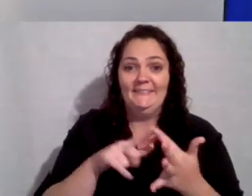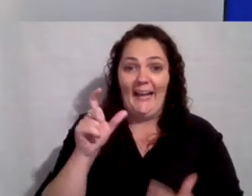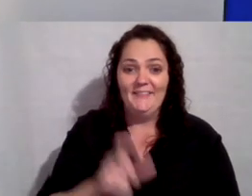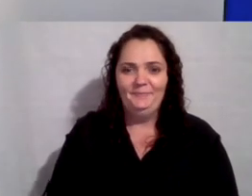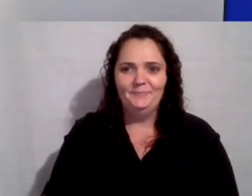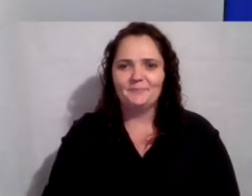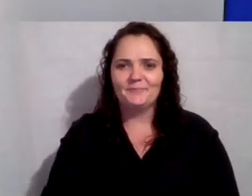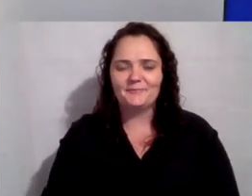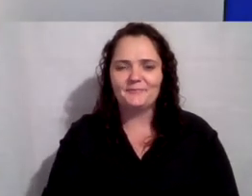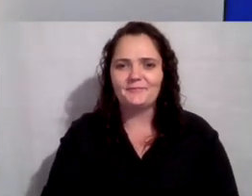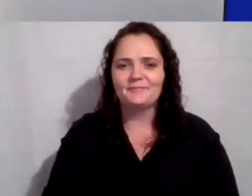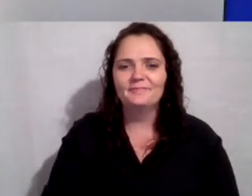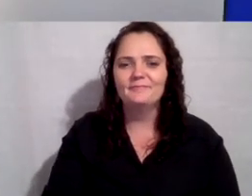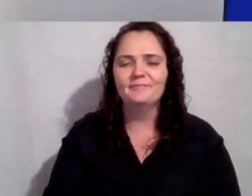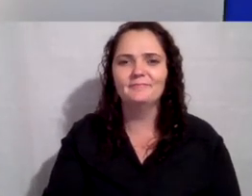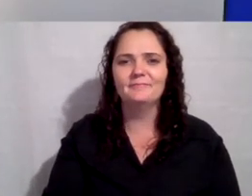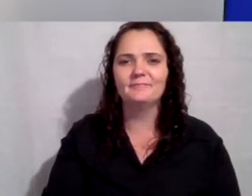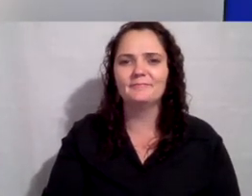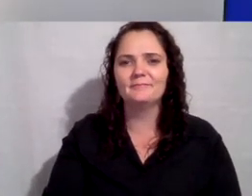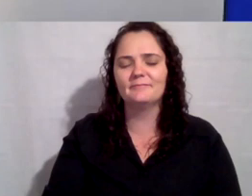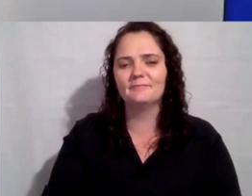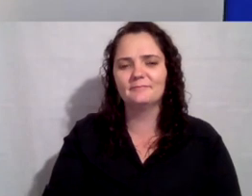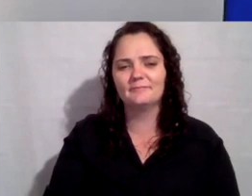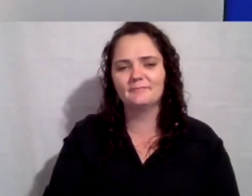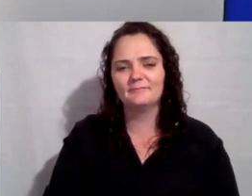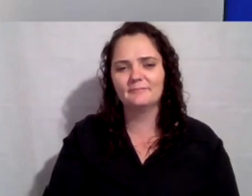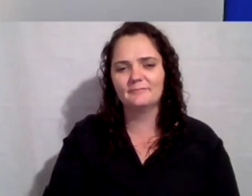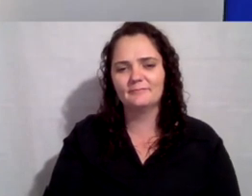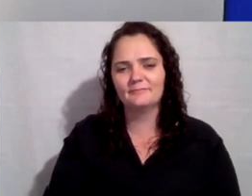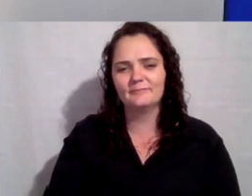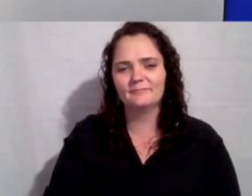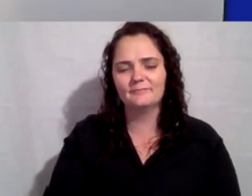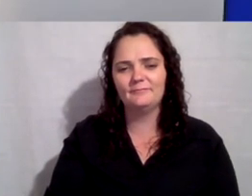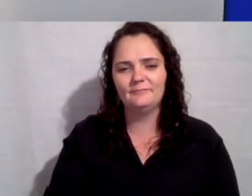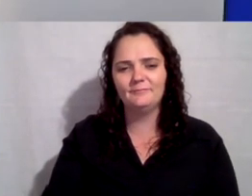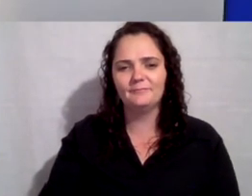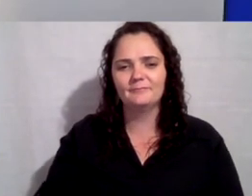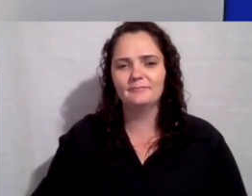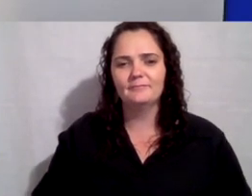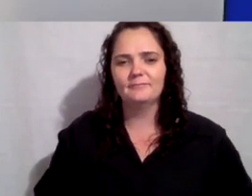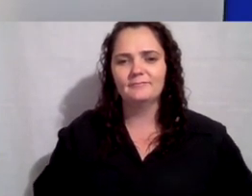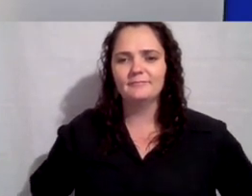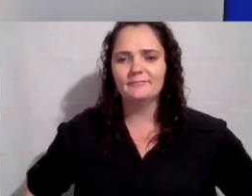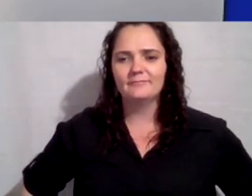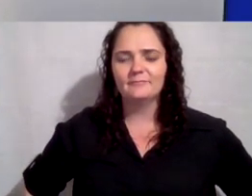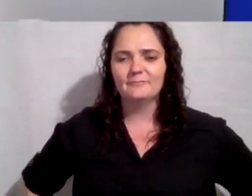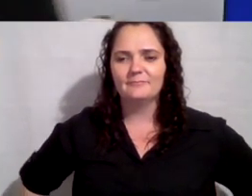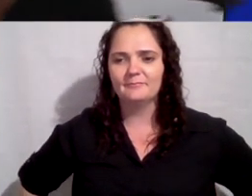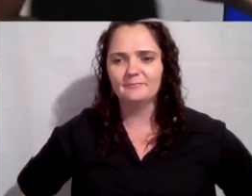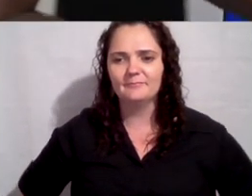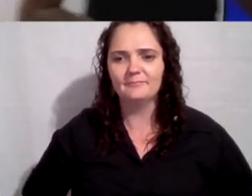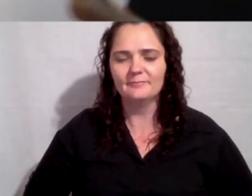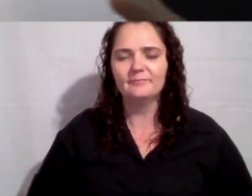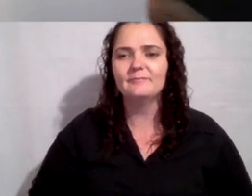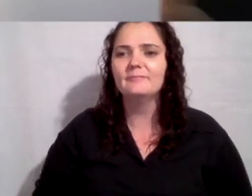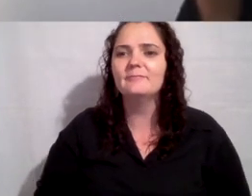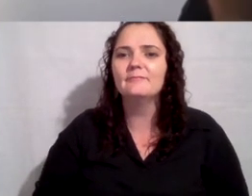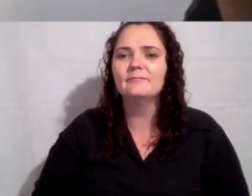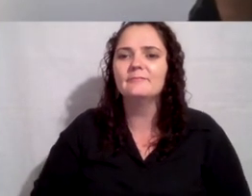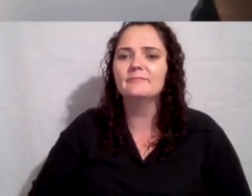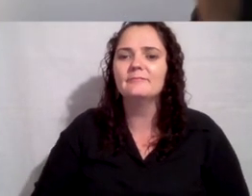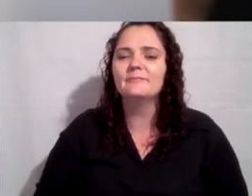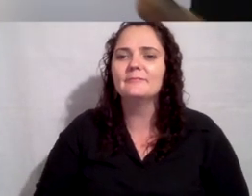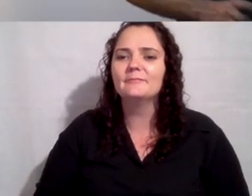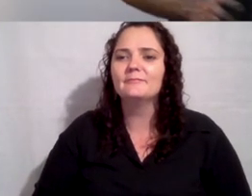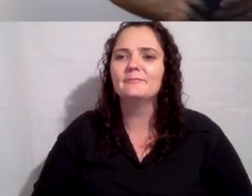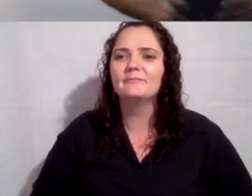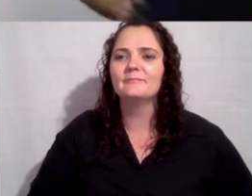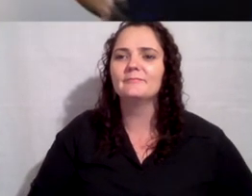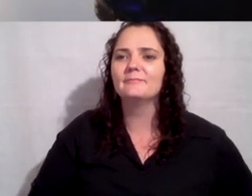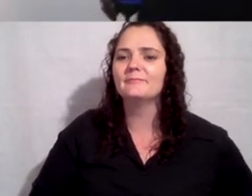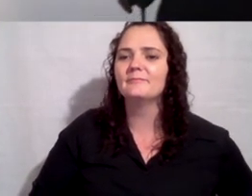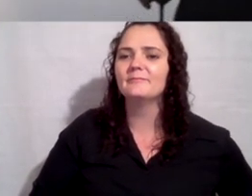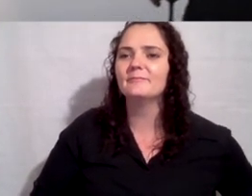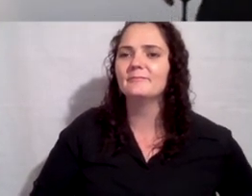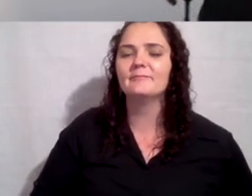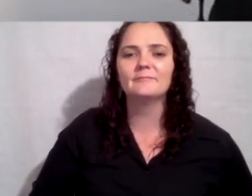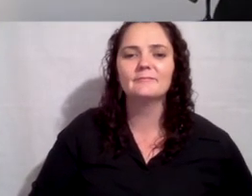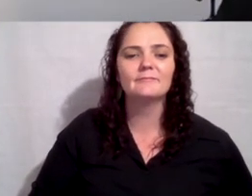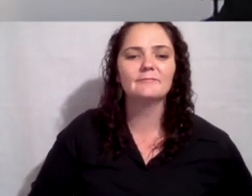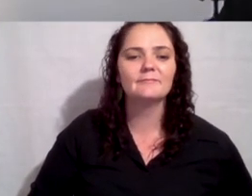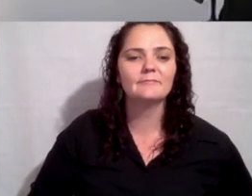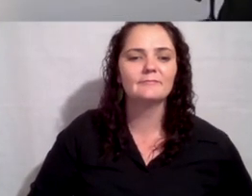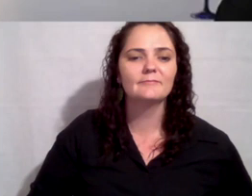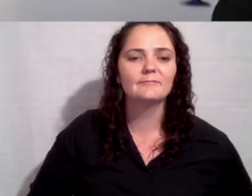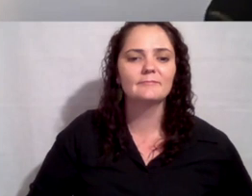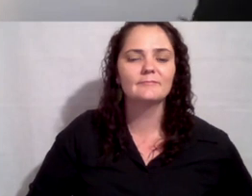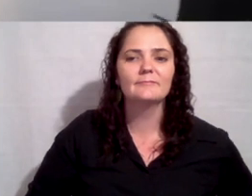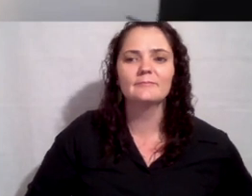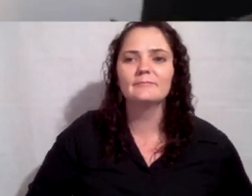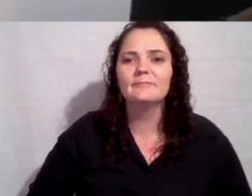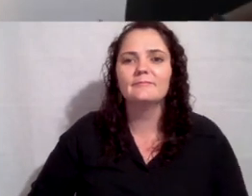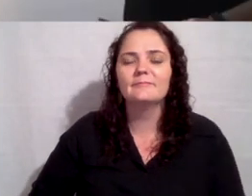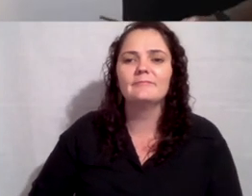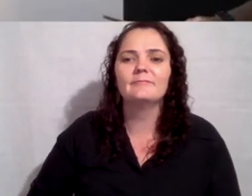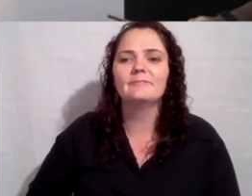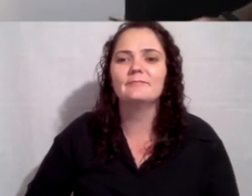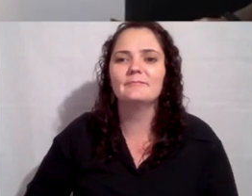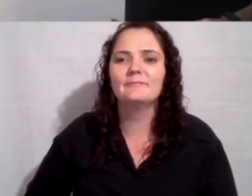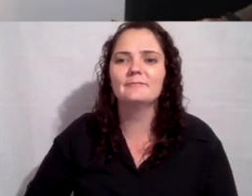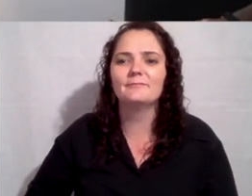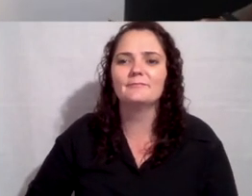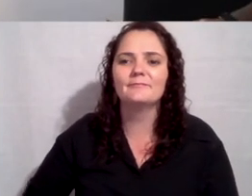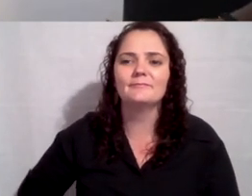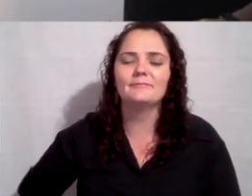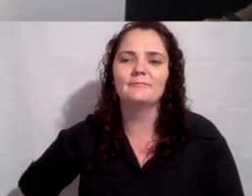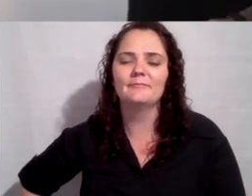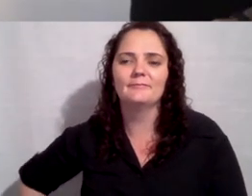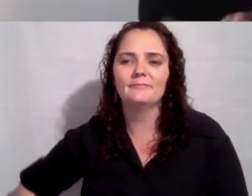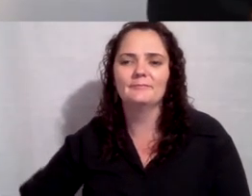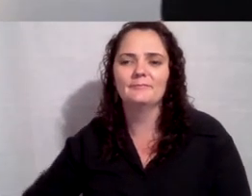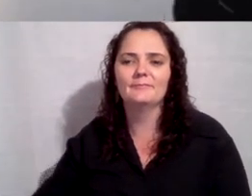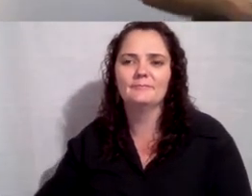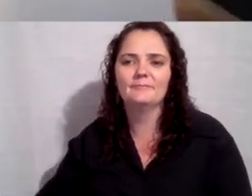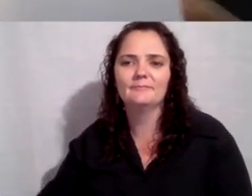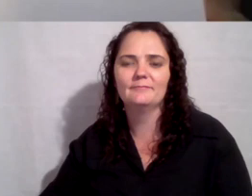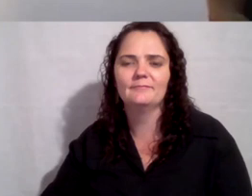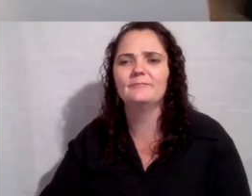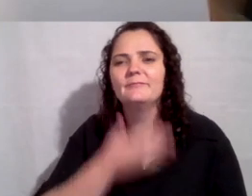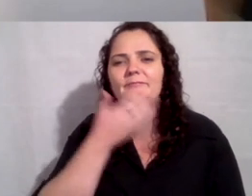more seconds